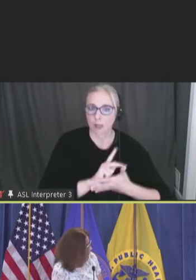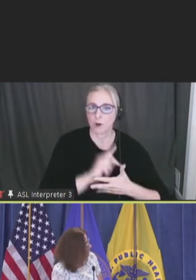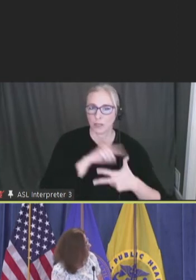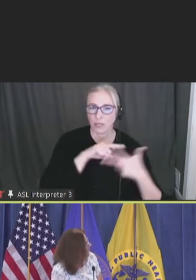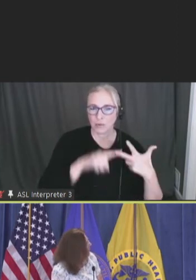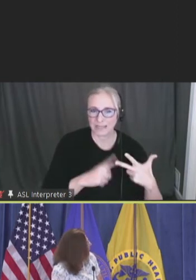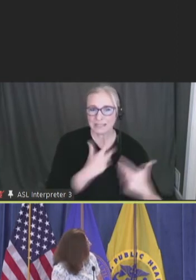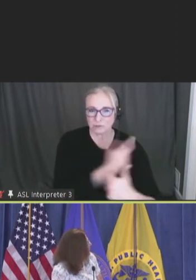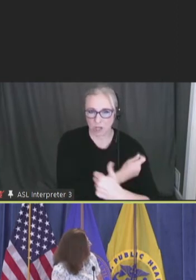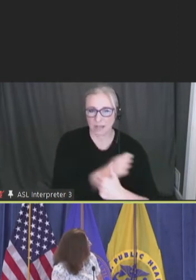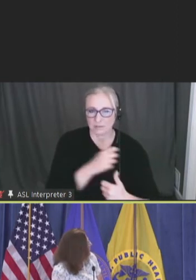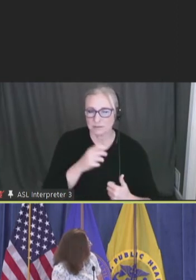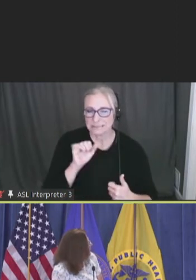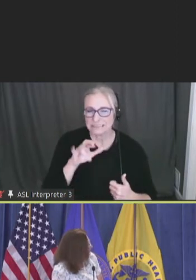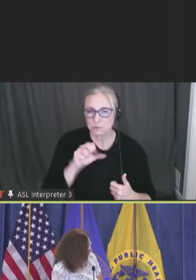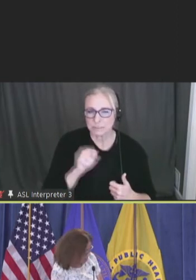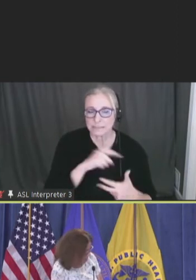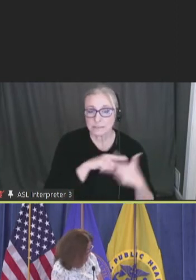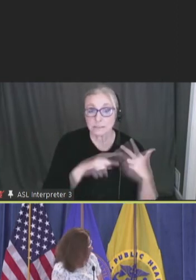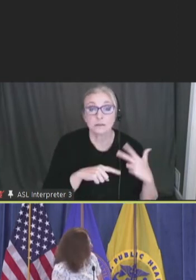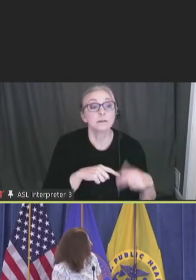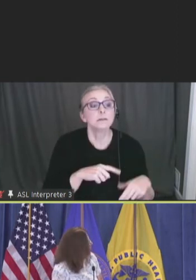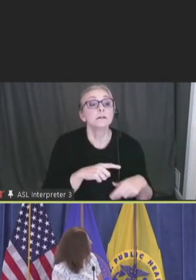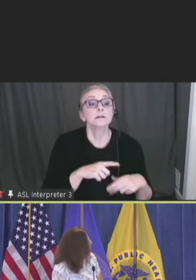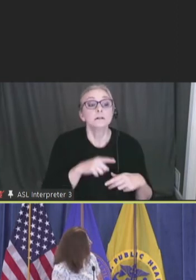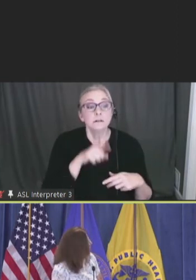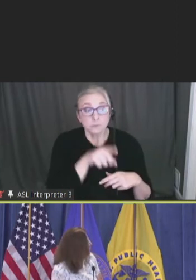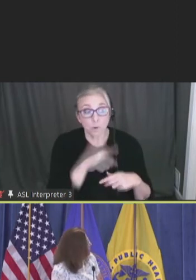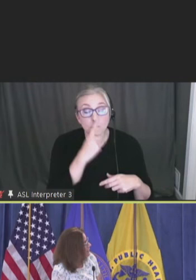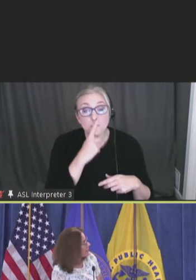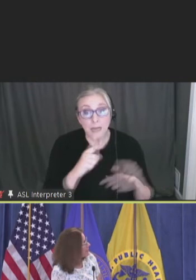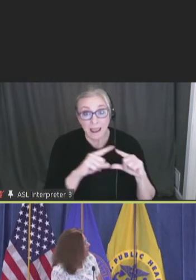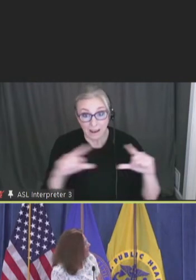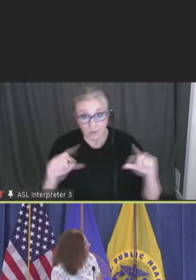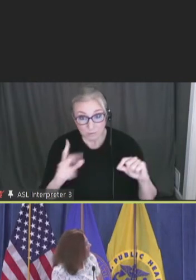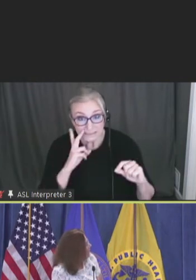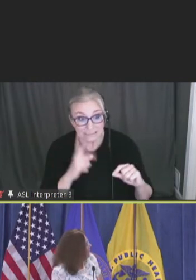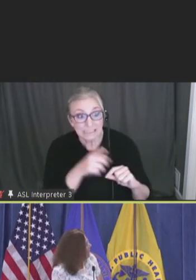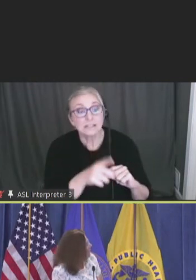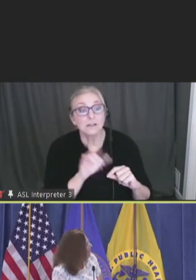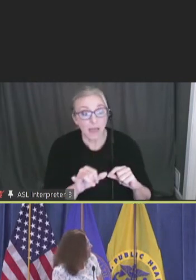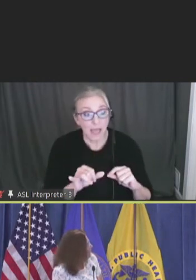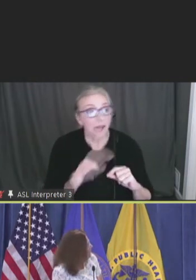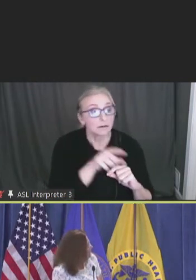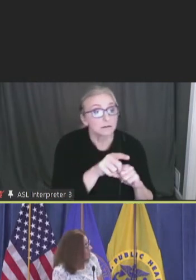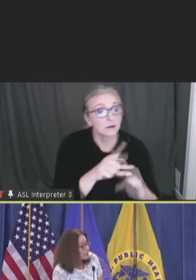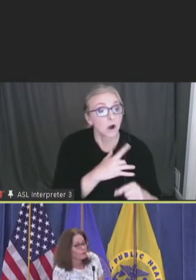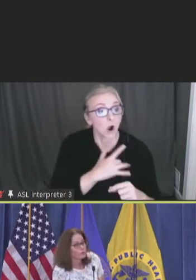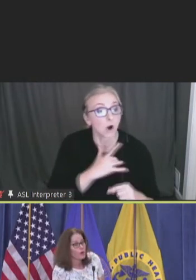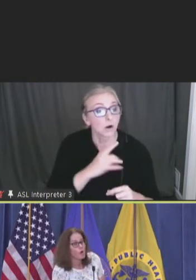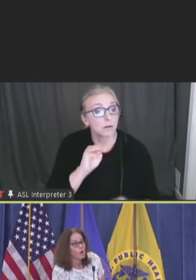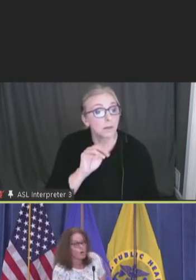And I -- what's highlighted in the red box, as you see -- can see the myocarditis/pericarditis. And you can see that those are all nos.